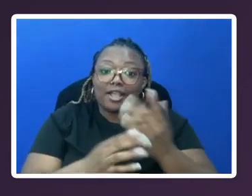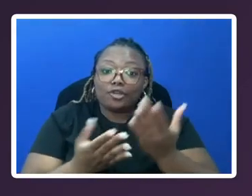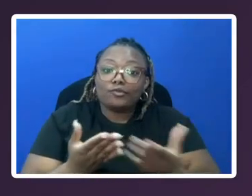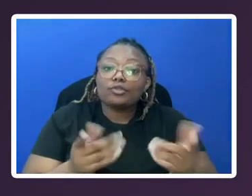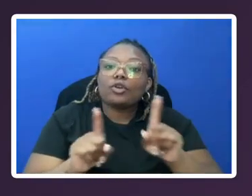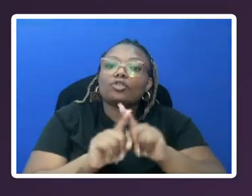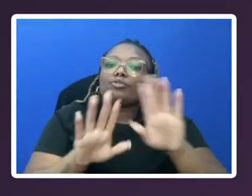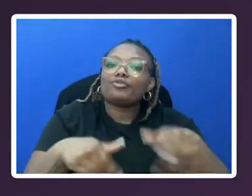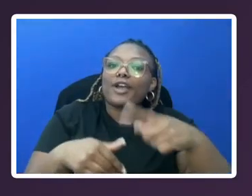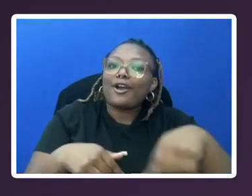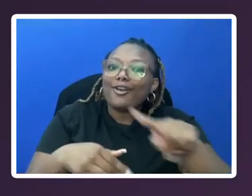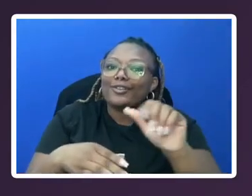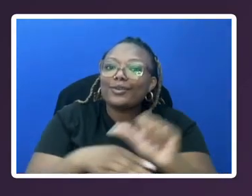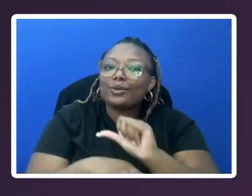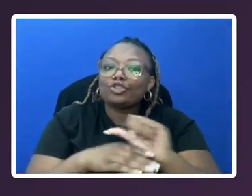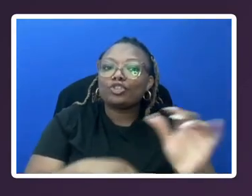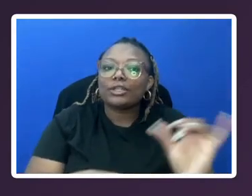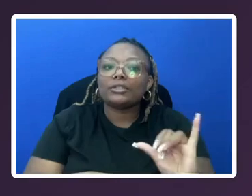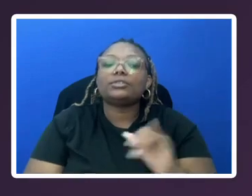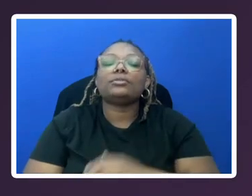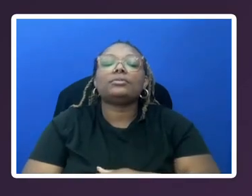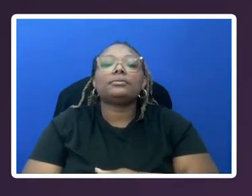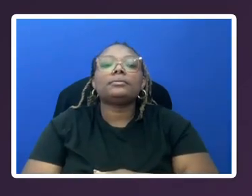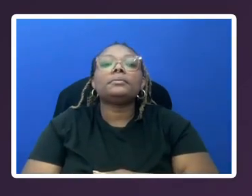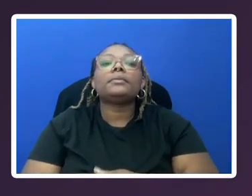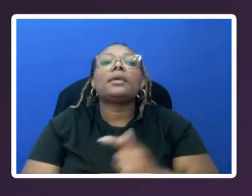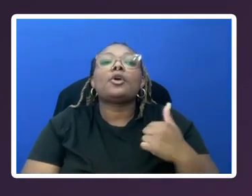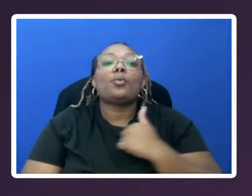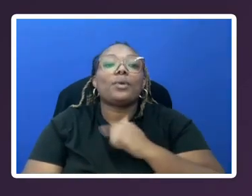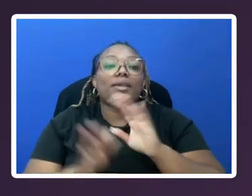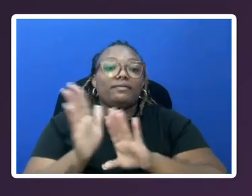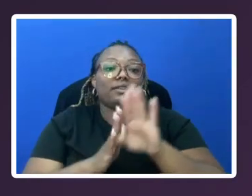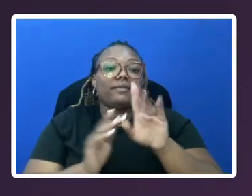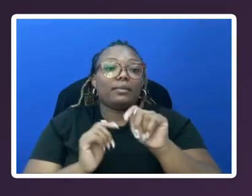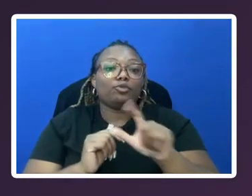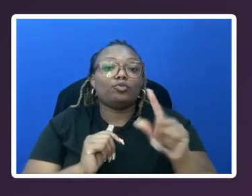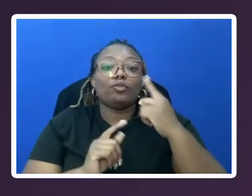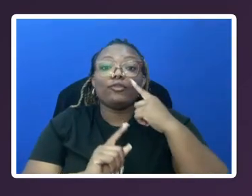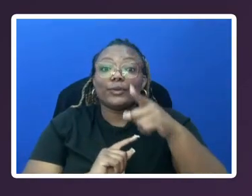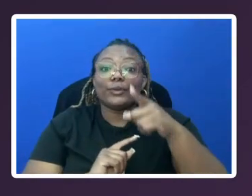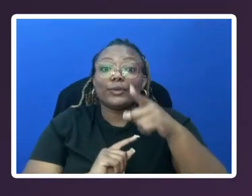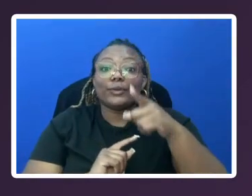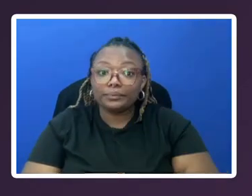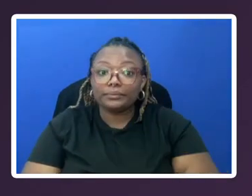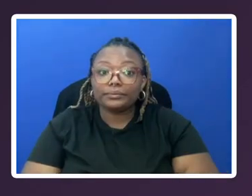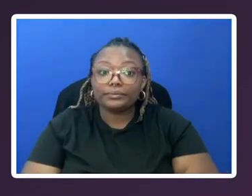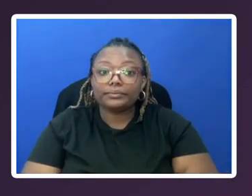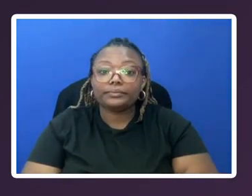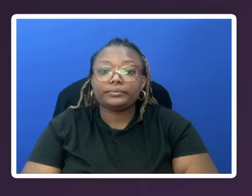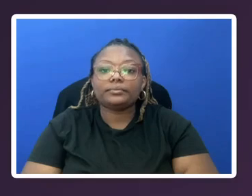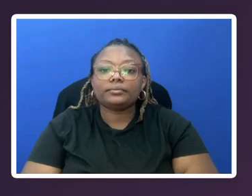So, to that end, we've created a tool for you. We'll go down to our